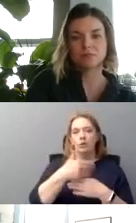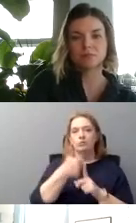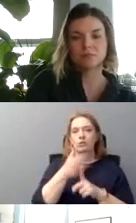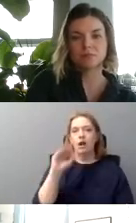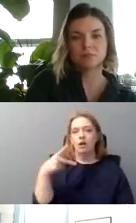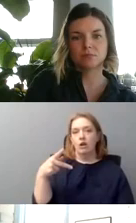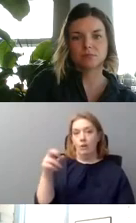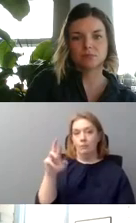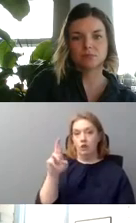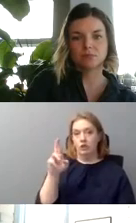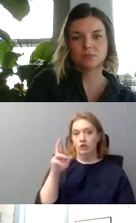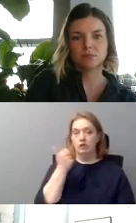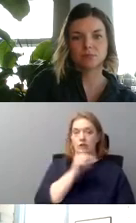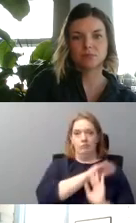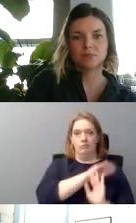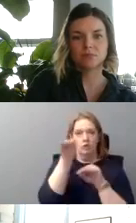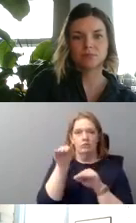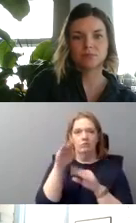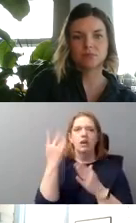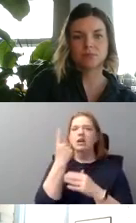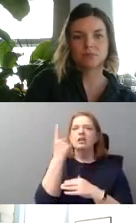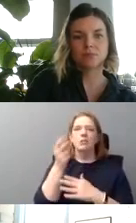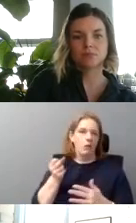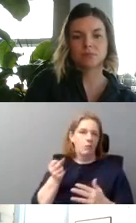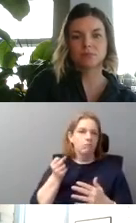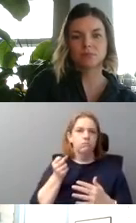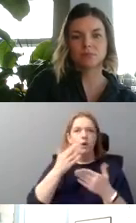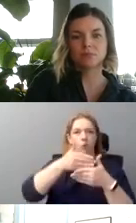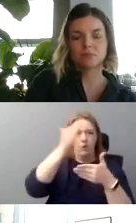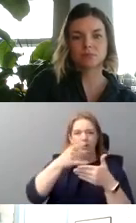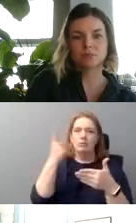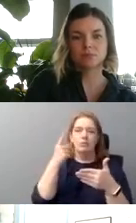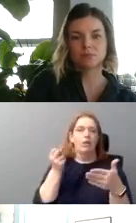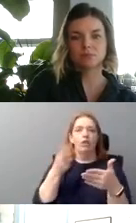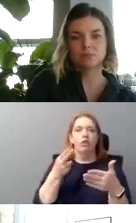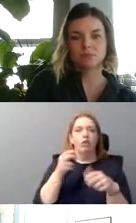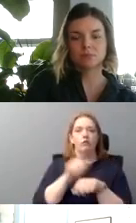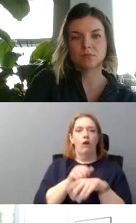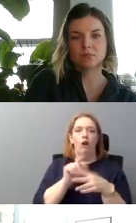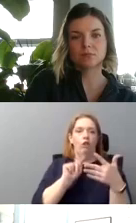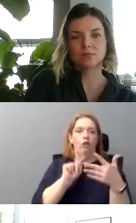David put in after somebody threw a rock through the window in the upstairs parlor, and Ireland,